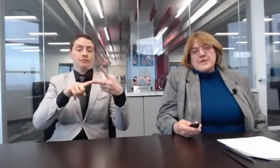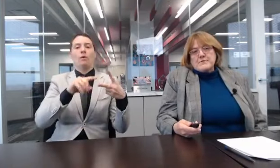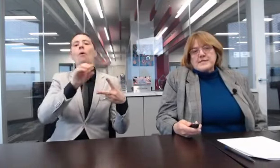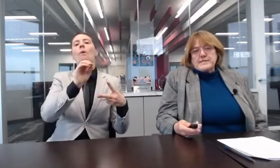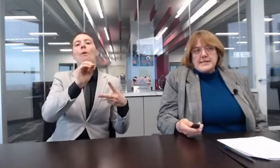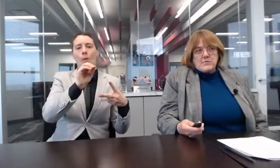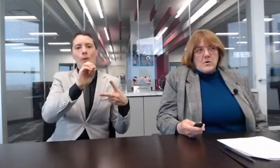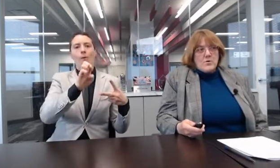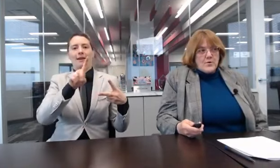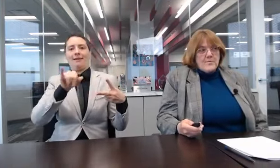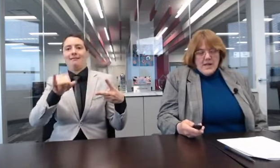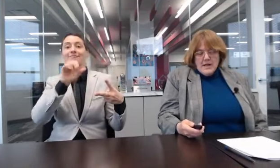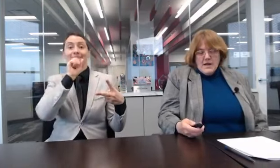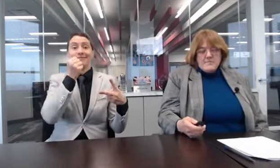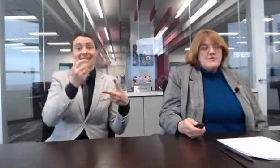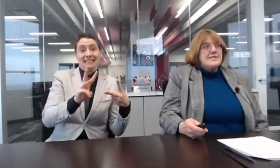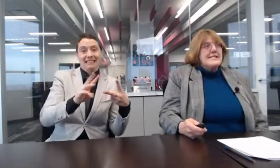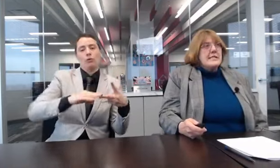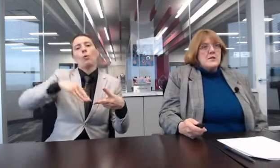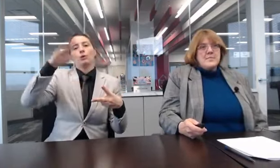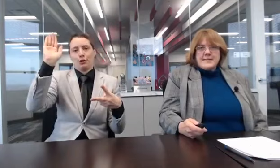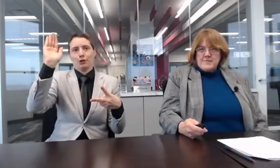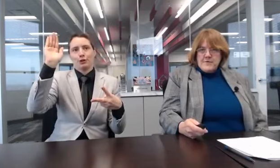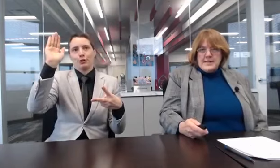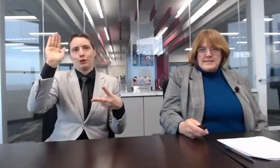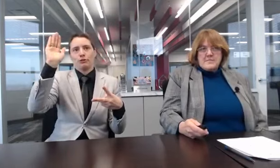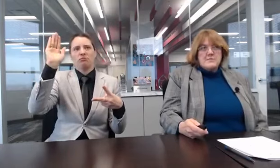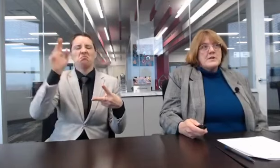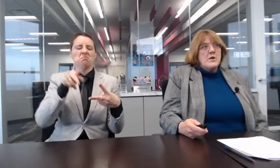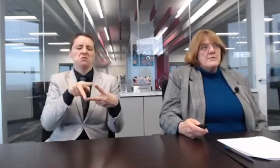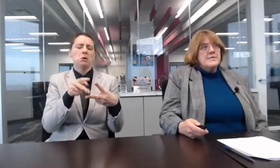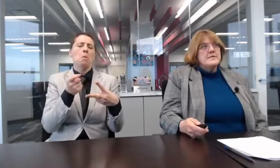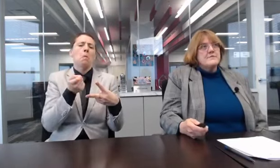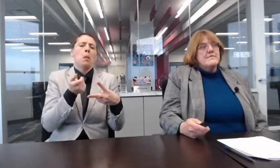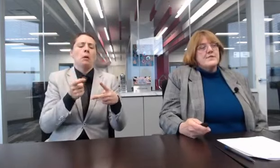that are 16 or older. They're just a little bit different and some of the requirements are different